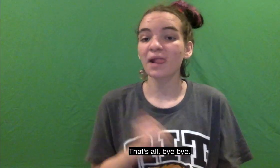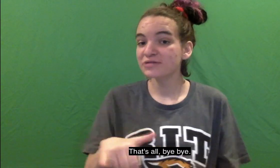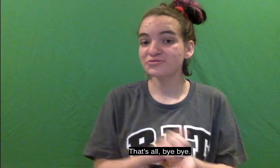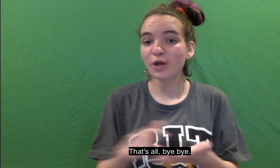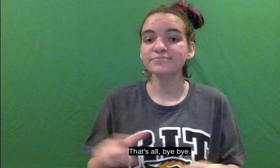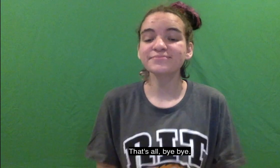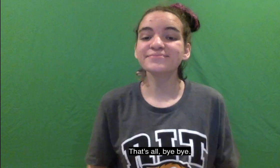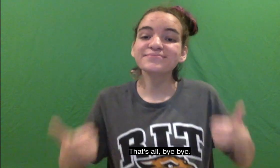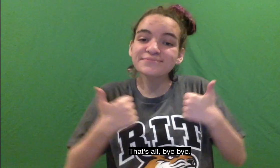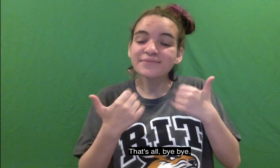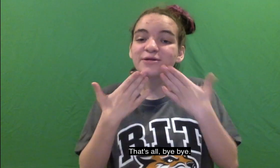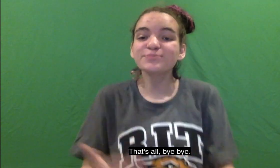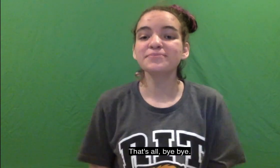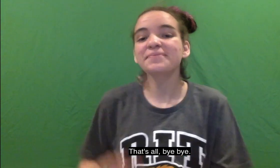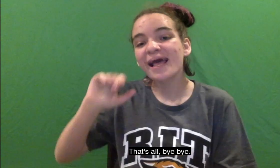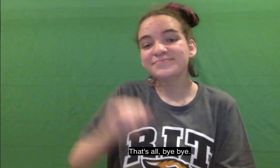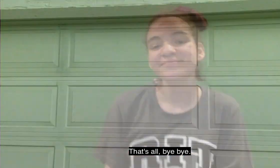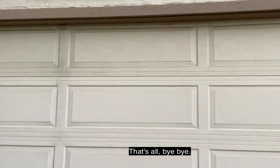That's all, bye bye.